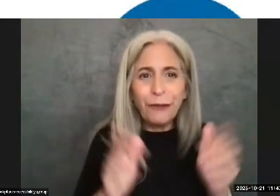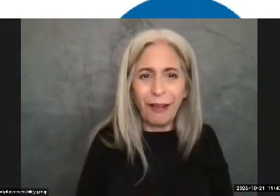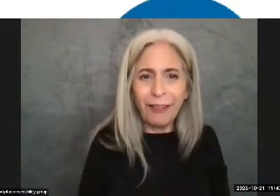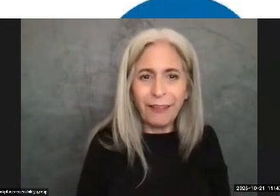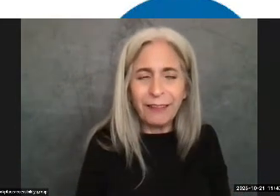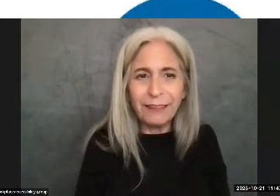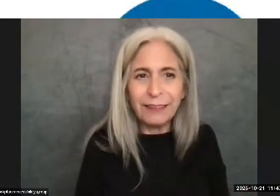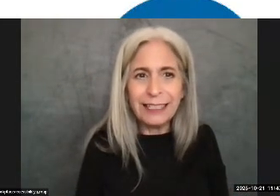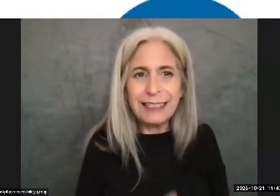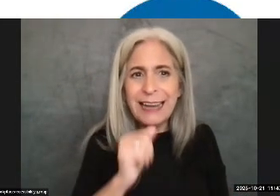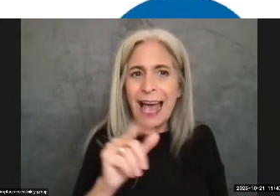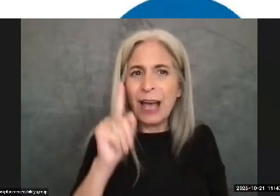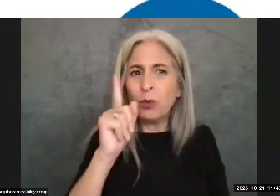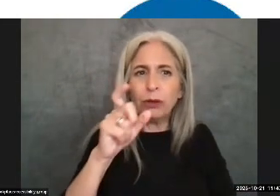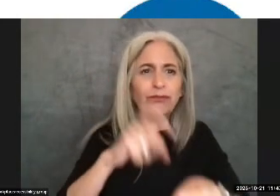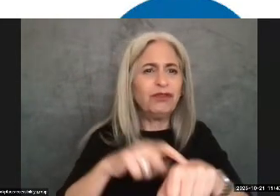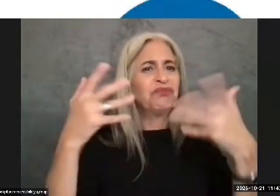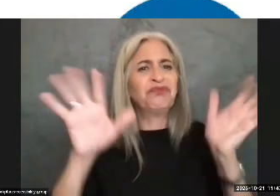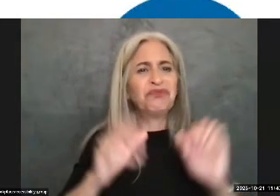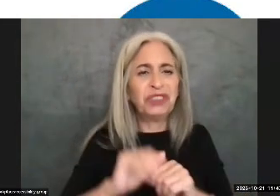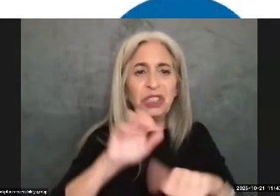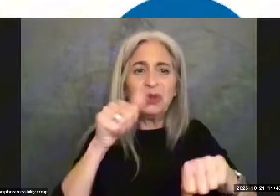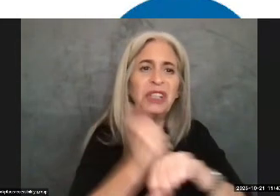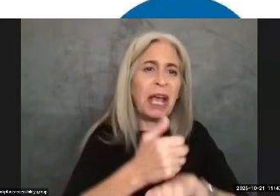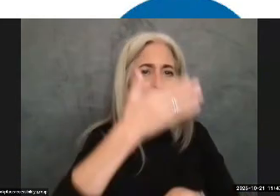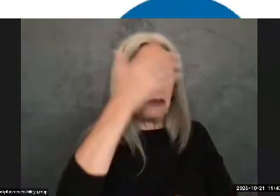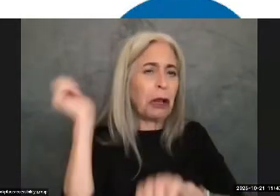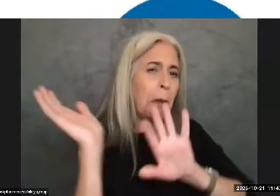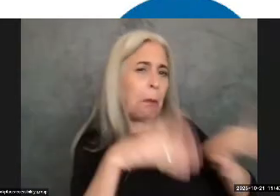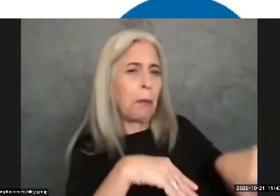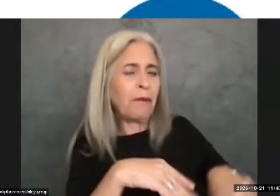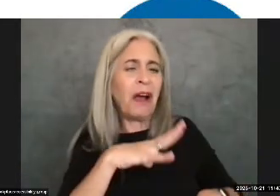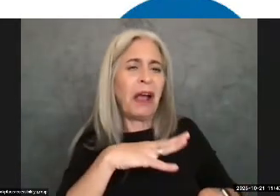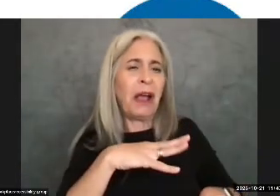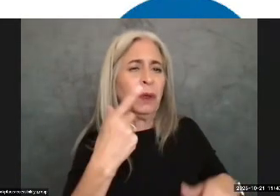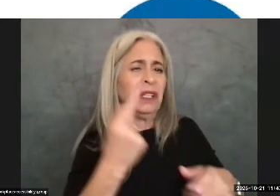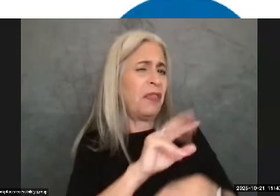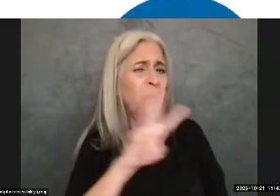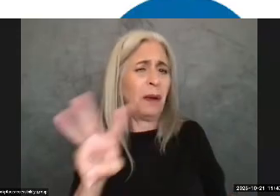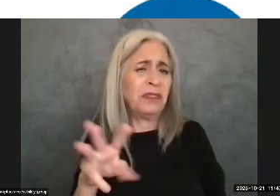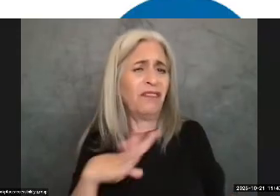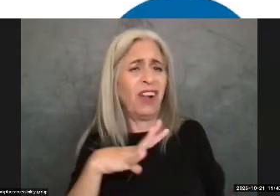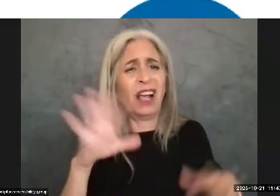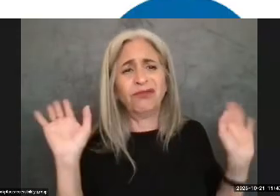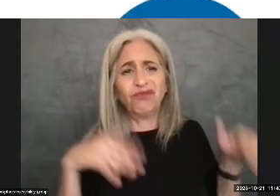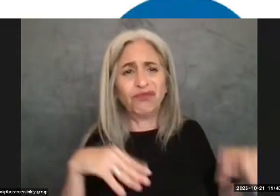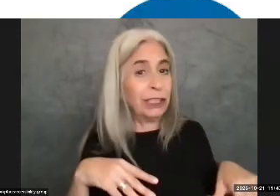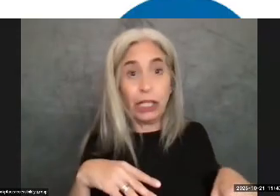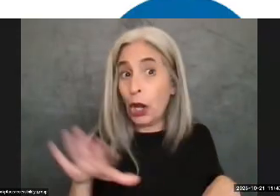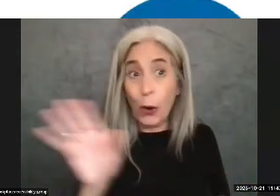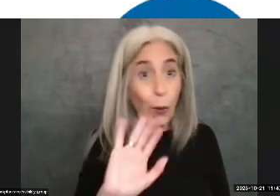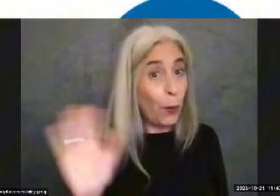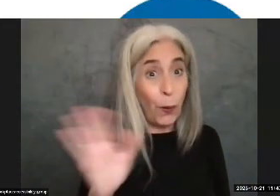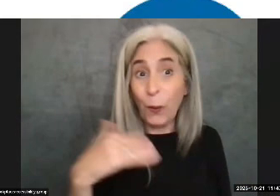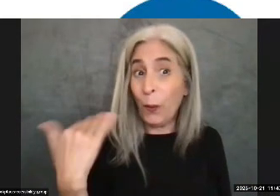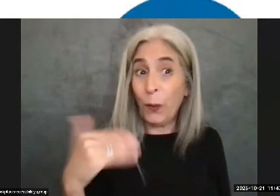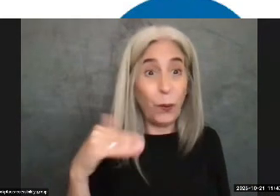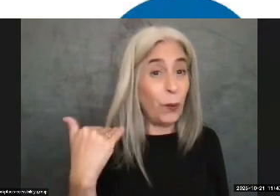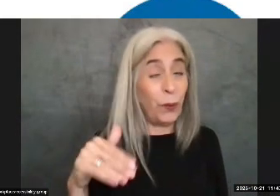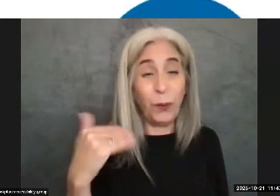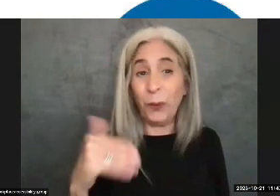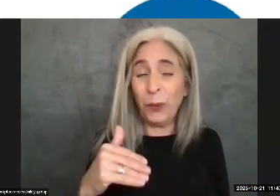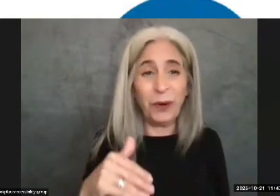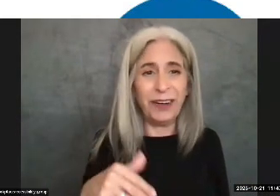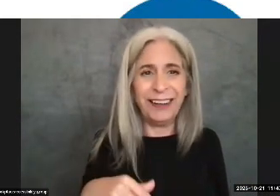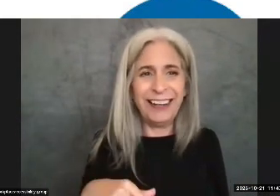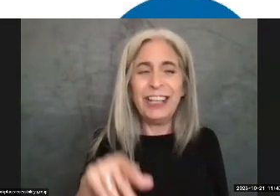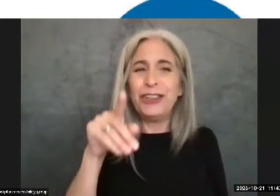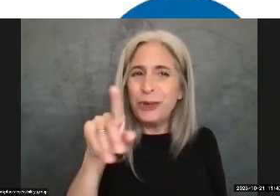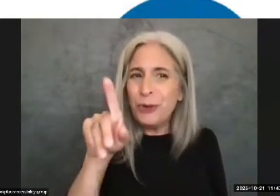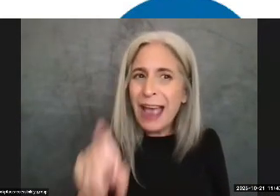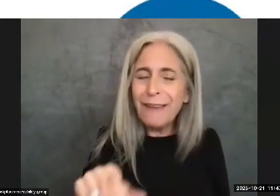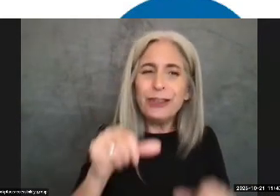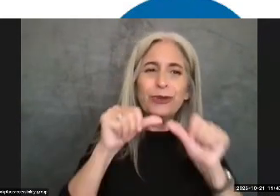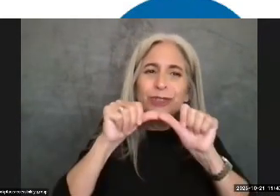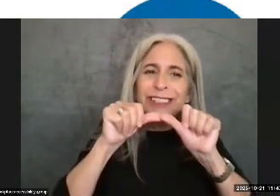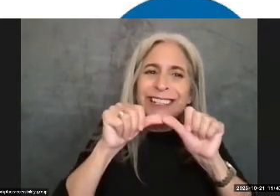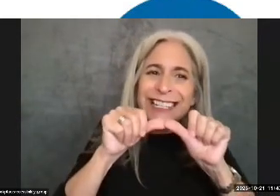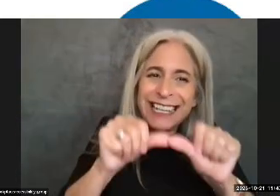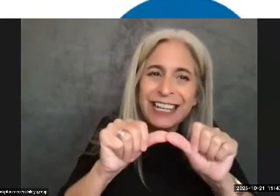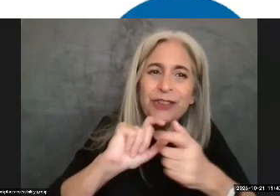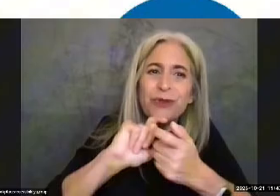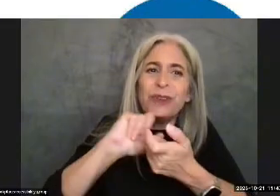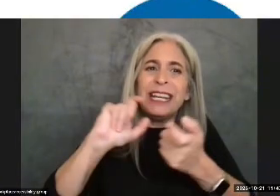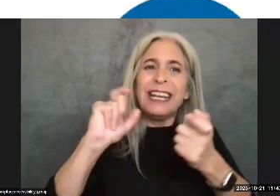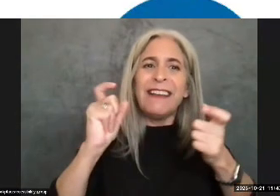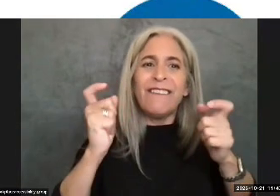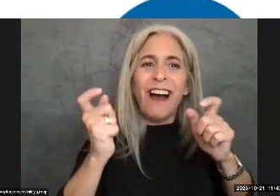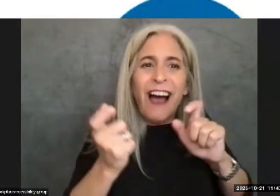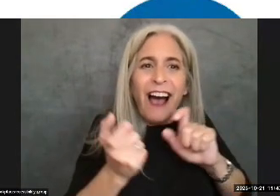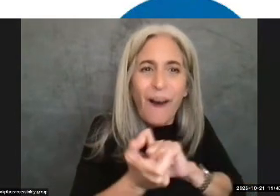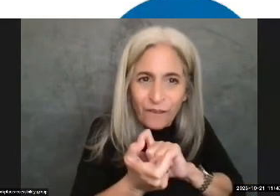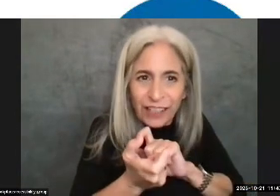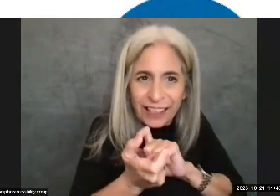Kathleen DeForest: In general. It's not a one and done, you can't just set it and forget it. Okay, we did that website, we're good now. Like, accessibility's done, yay! You have to continue evolving.